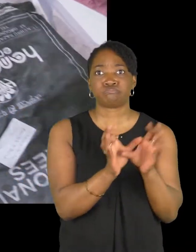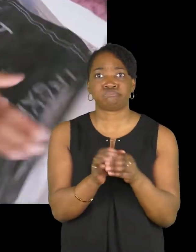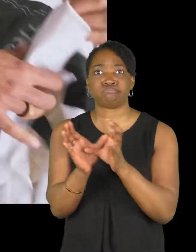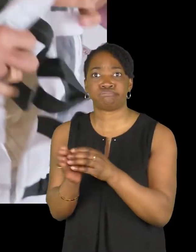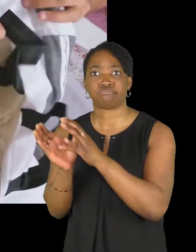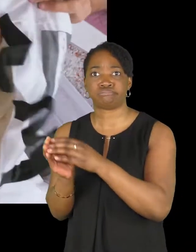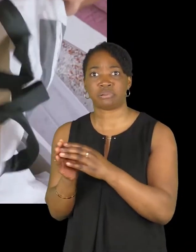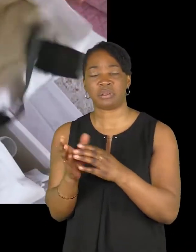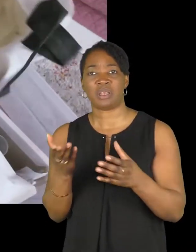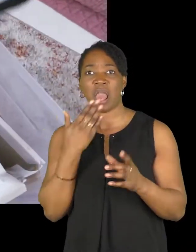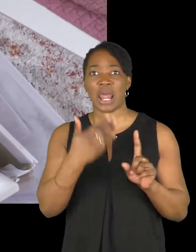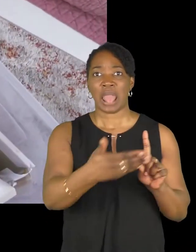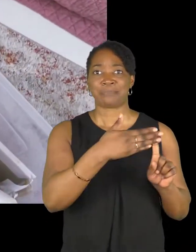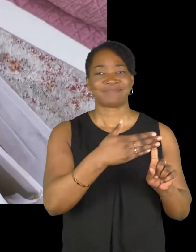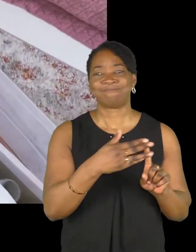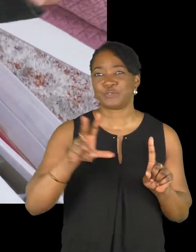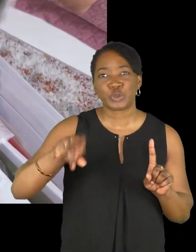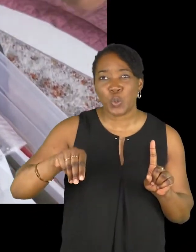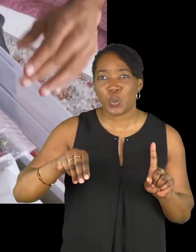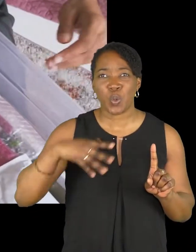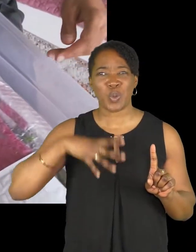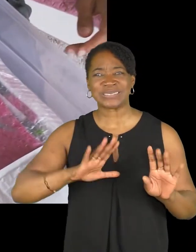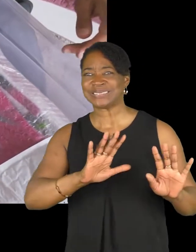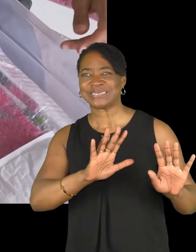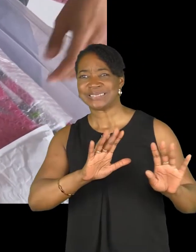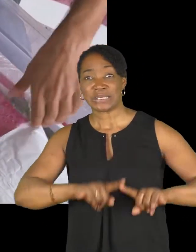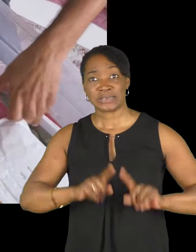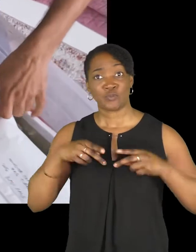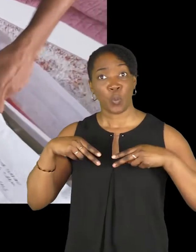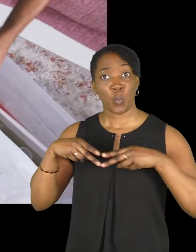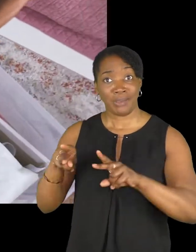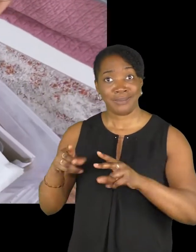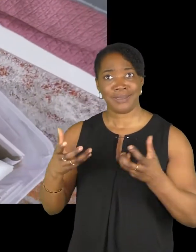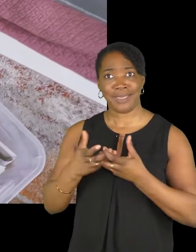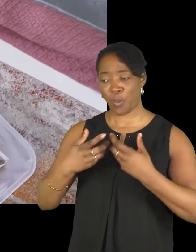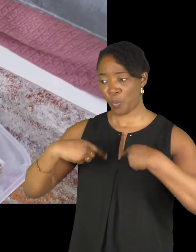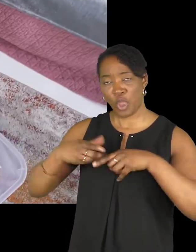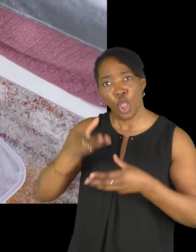stick to these kind of boxes? You know, but what is the trajectory? You know the way that we kind